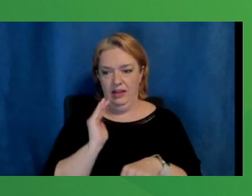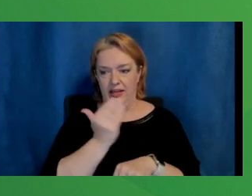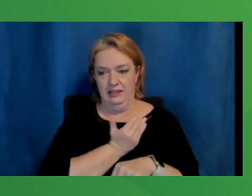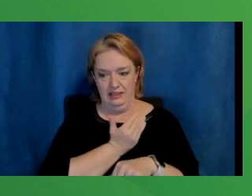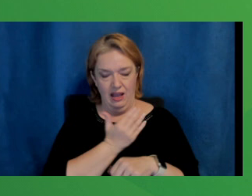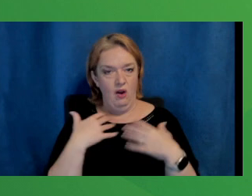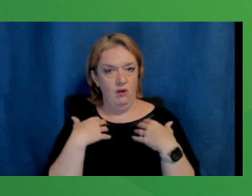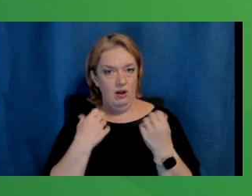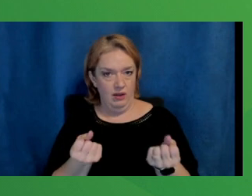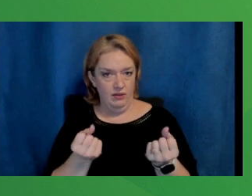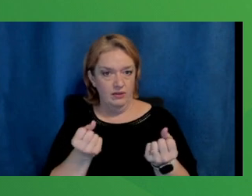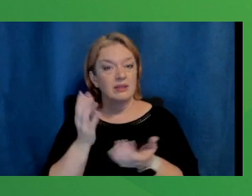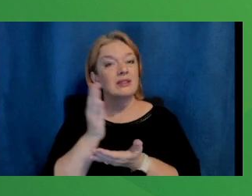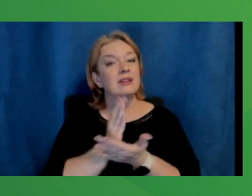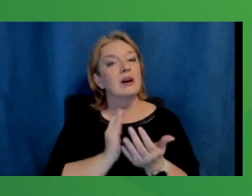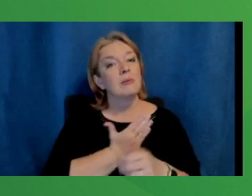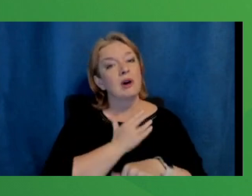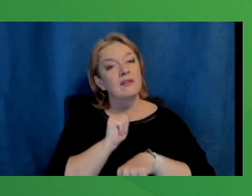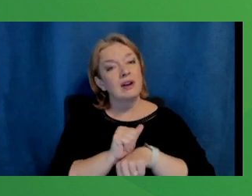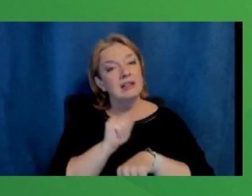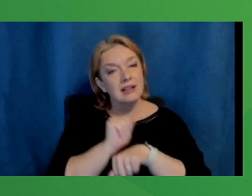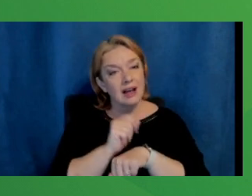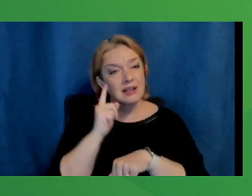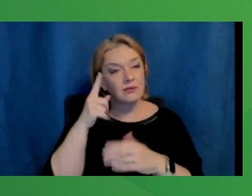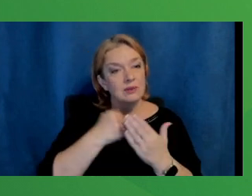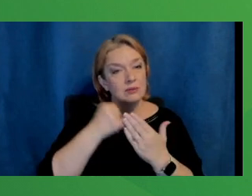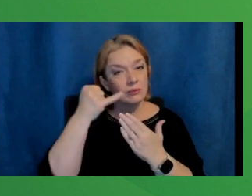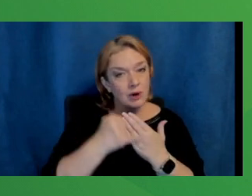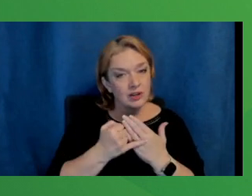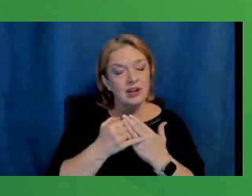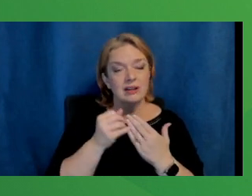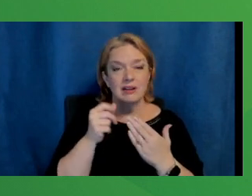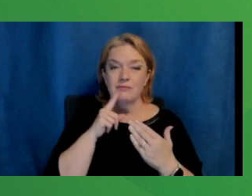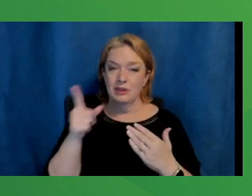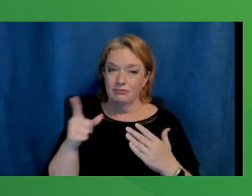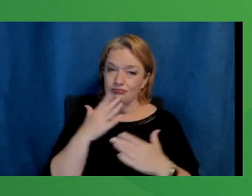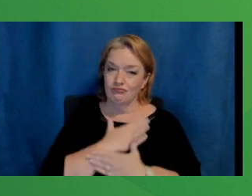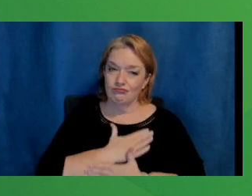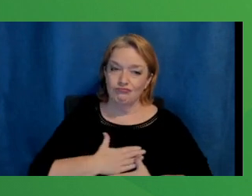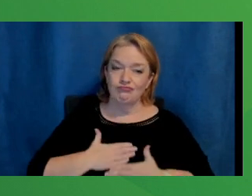and they really enjoyed this part also. And they just took it and ran with it.